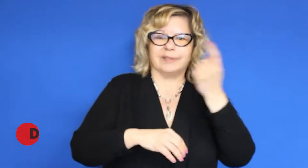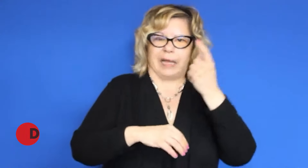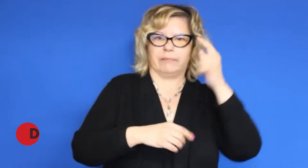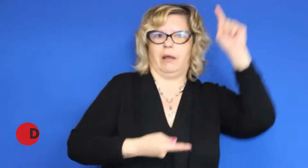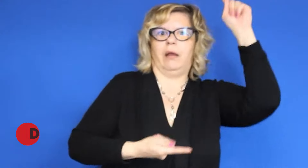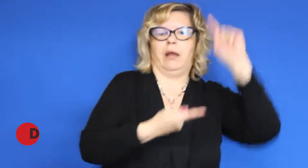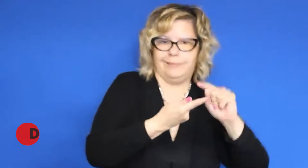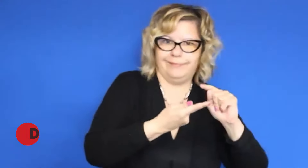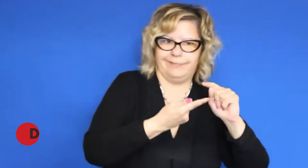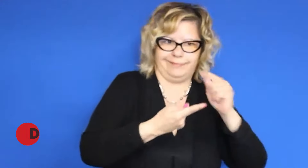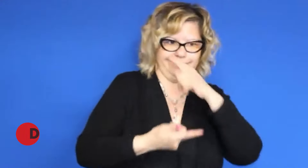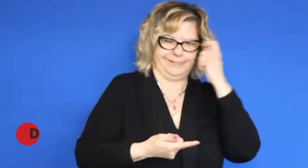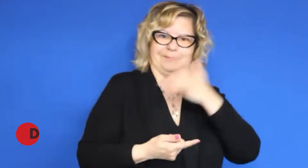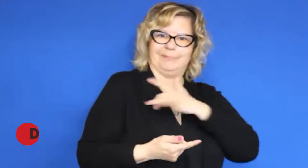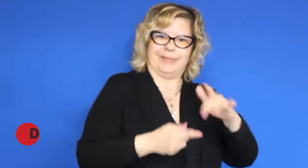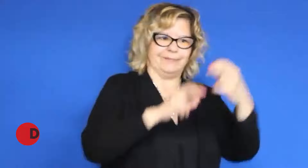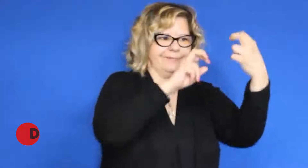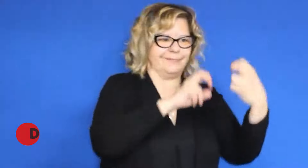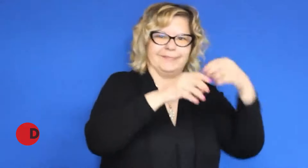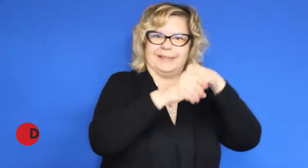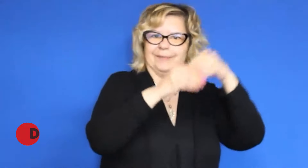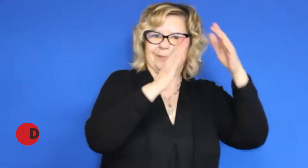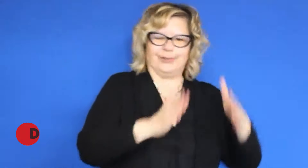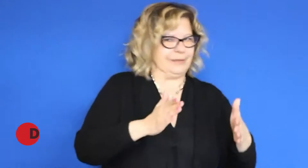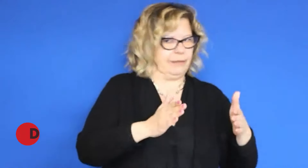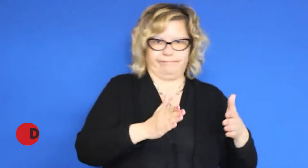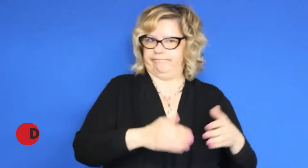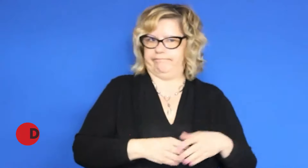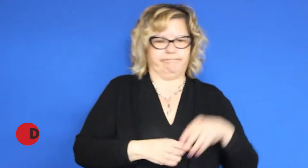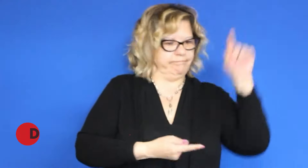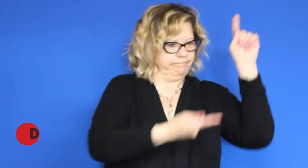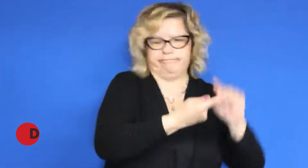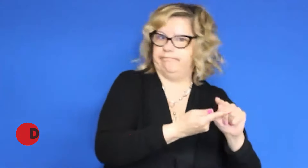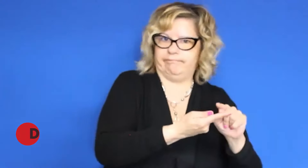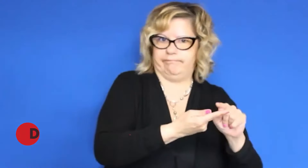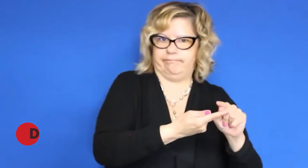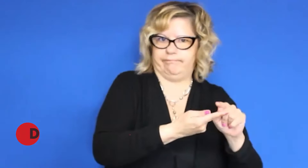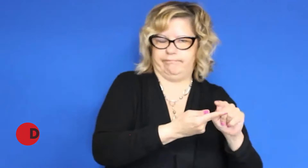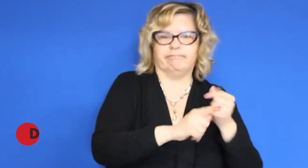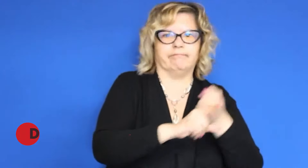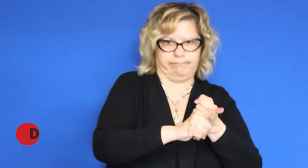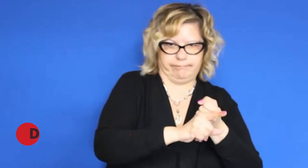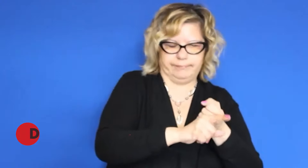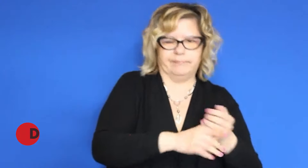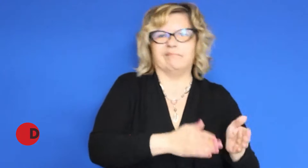but we had to dramatically reduce the mentorship since the service is provided one-on-one, in person.